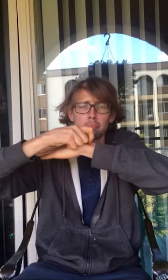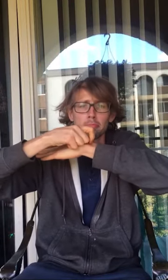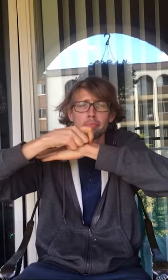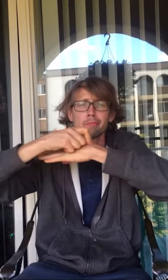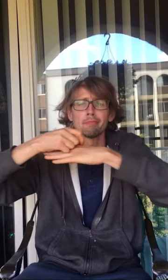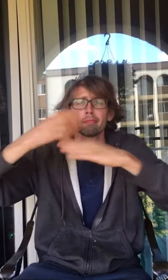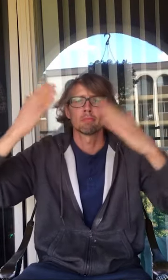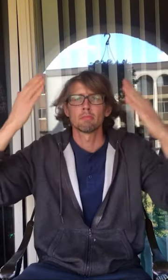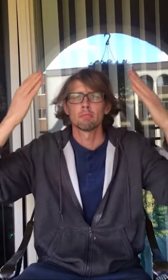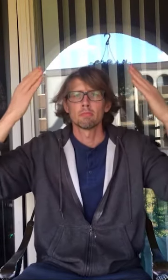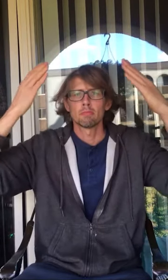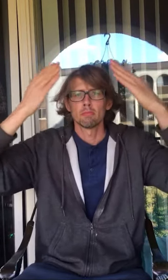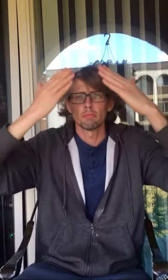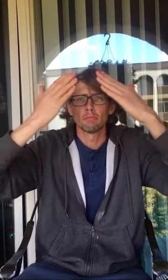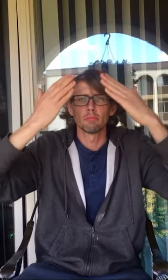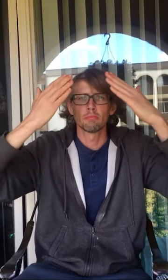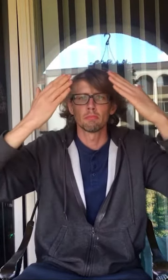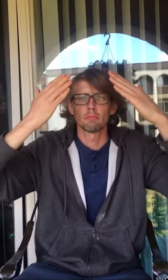Darkness falls...